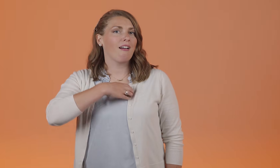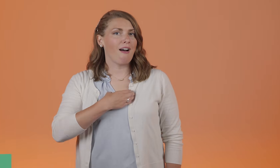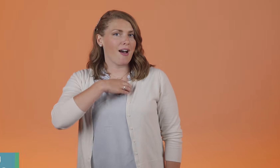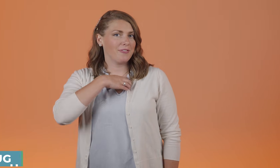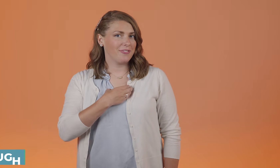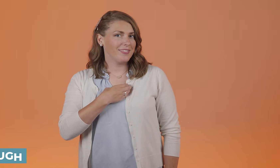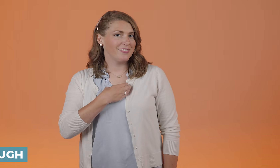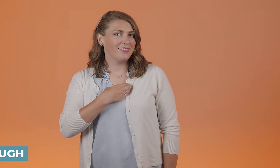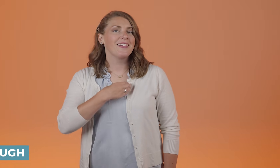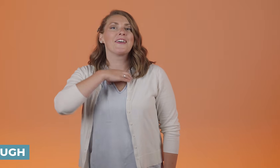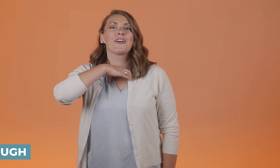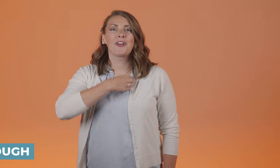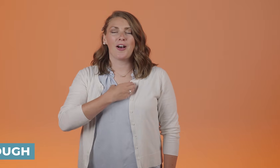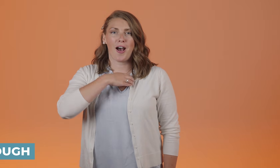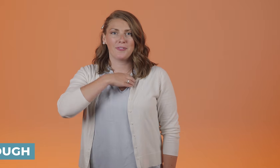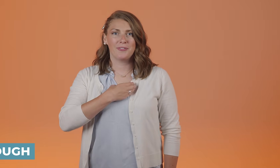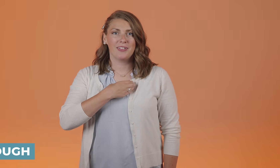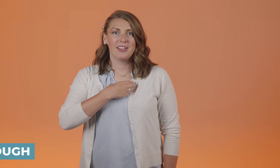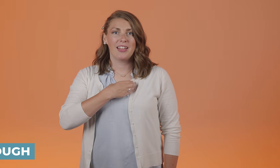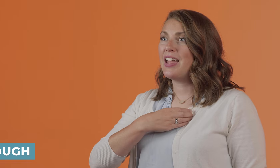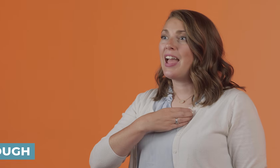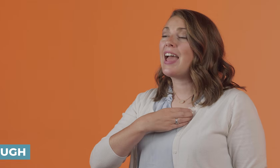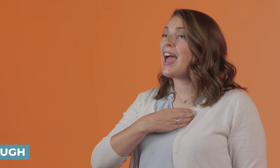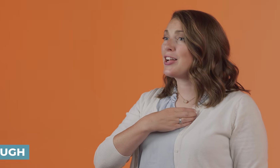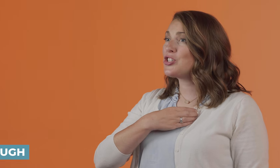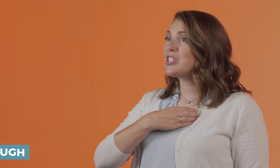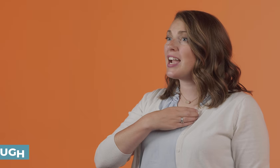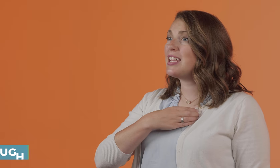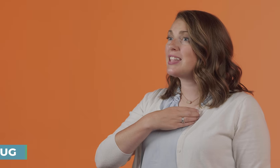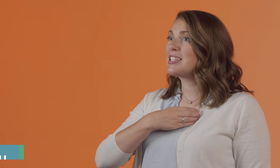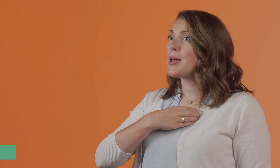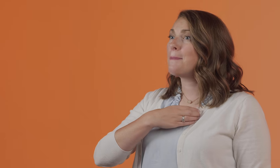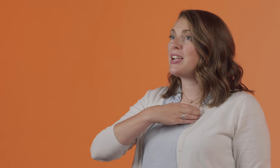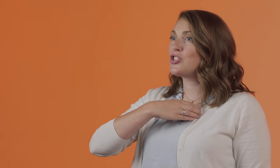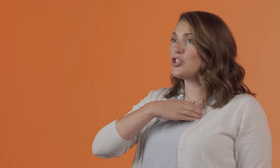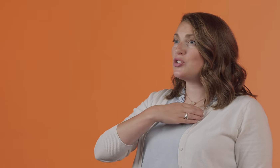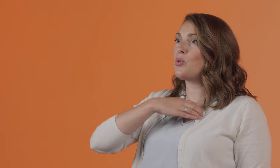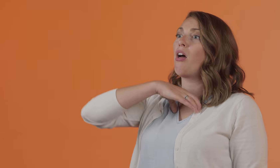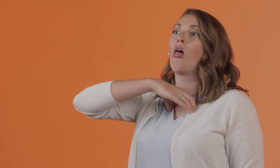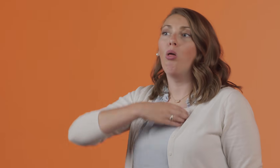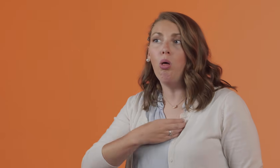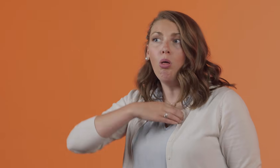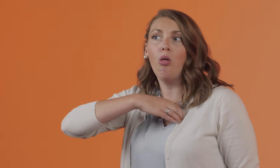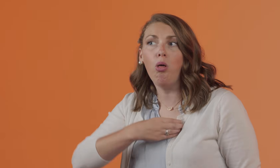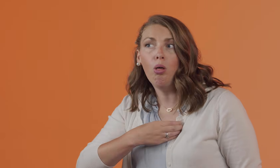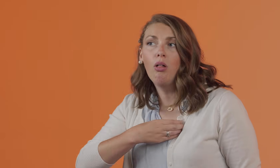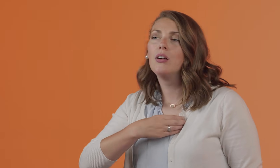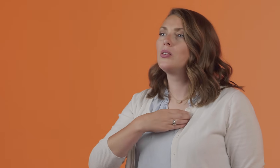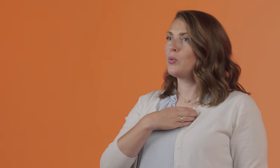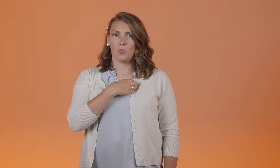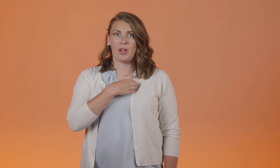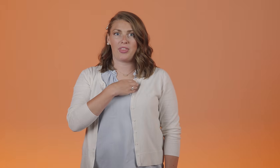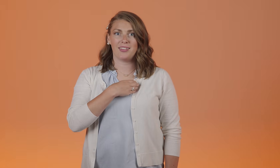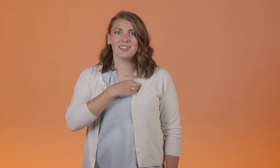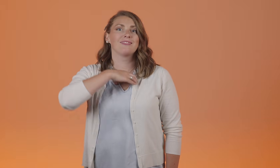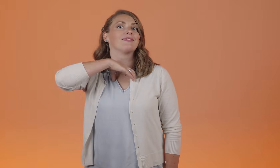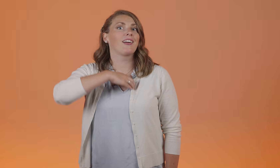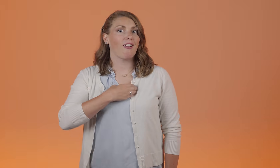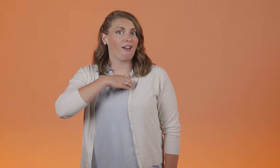Cough cough. And as you're signing this, make sure you do it with it.